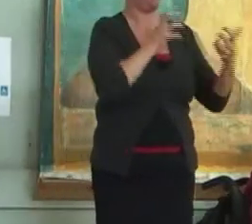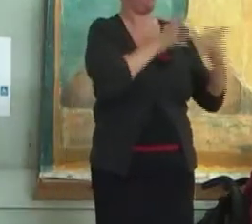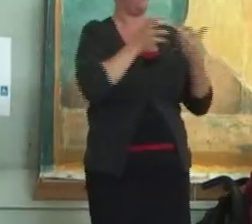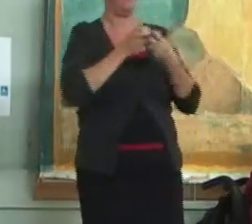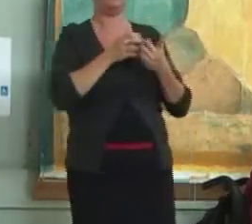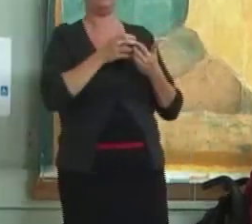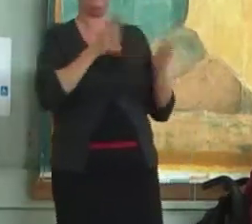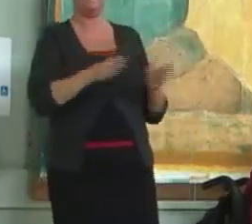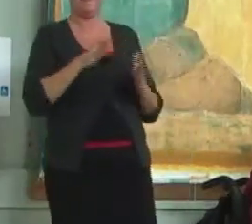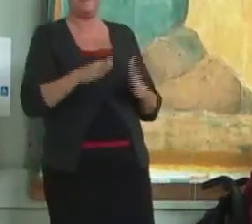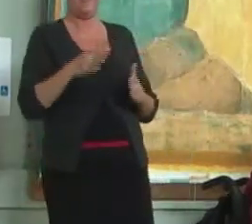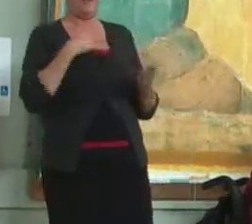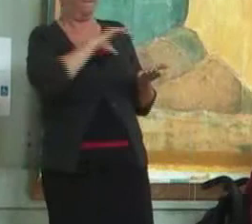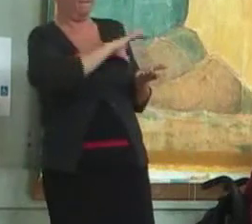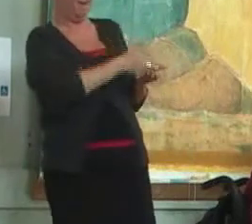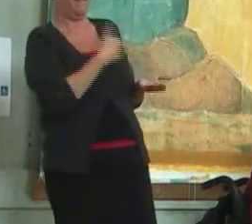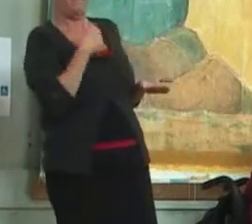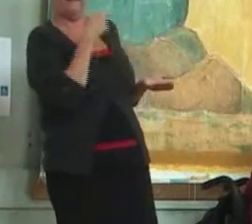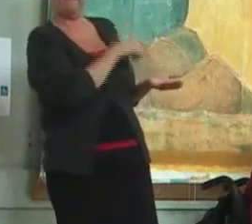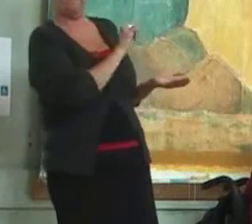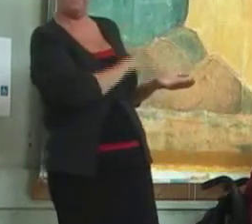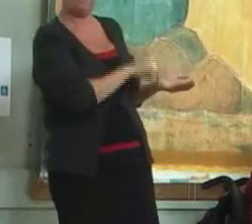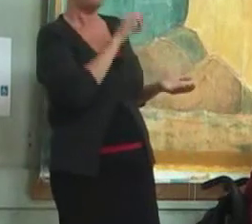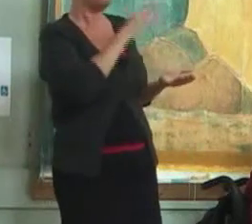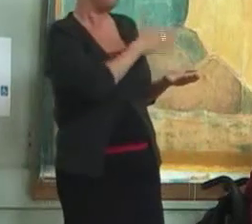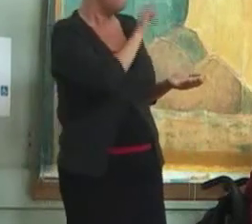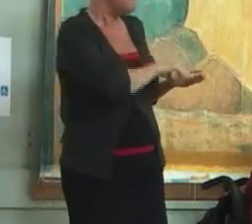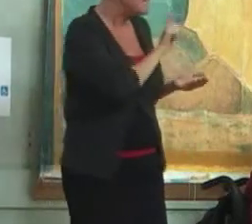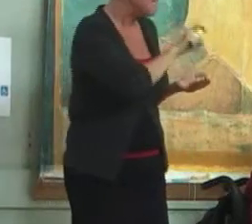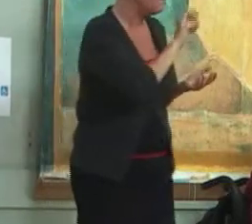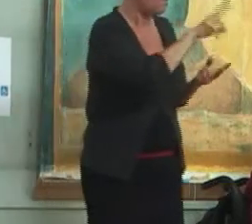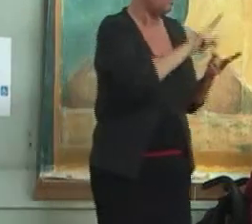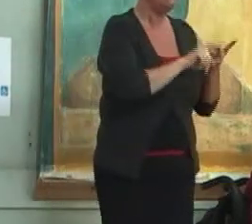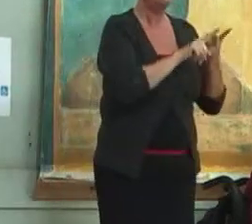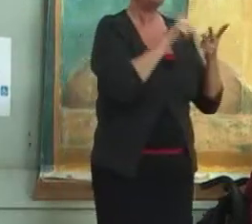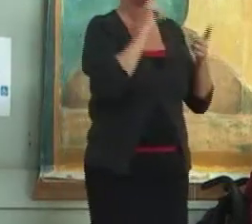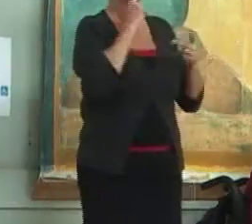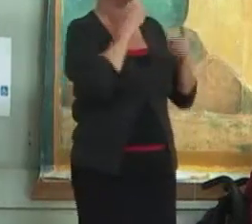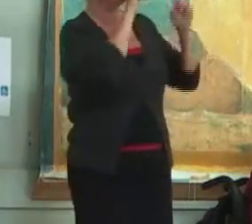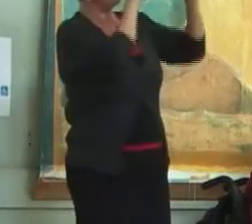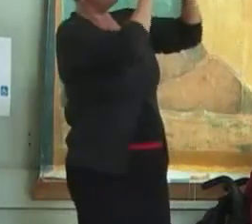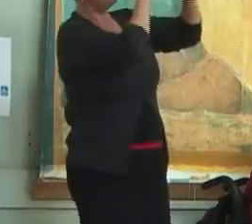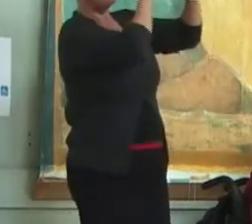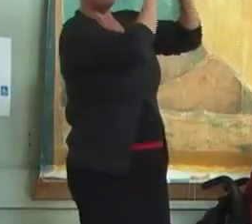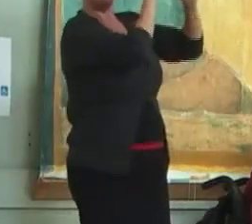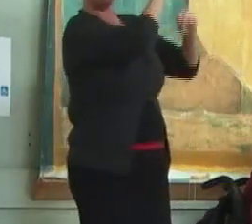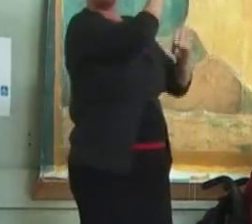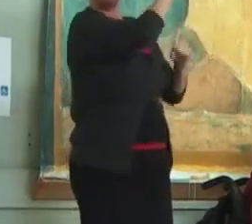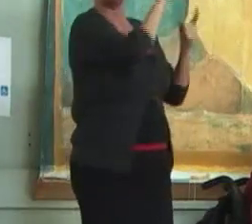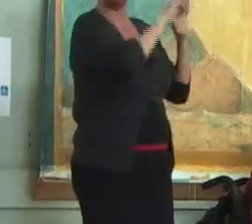or whether it's, uh, serious advocacy to the Provincial and Federal government, you know, to make sure that proper planning get done